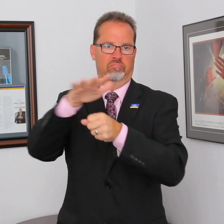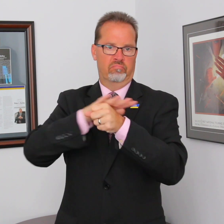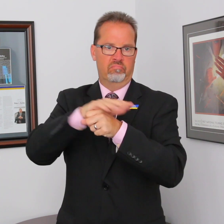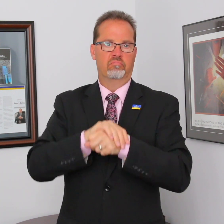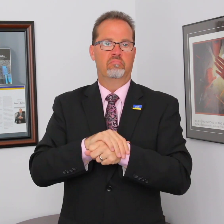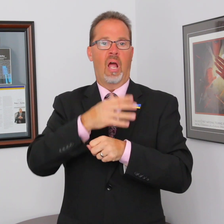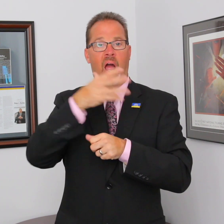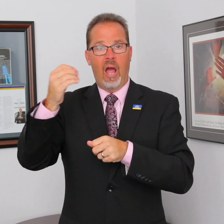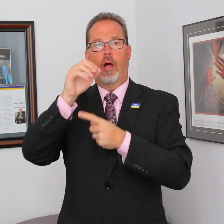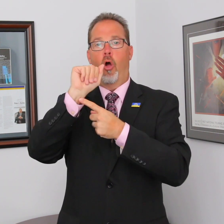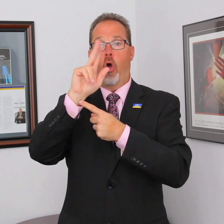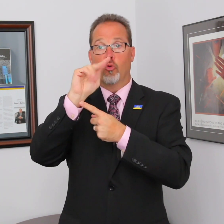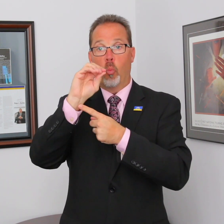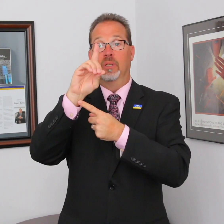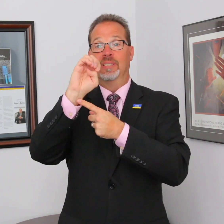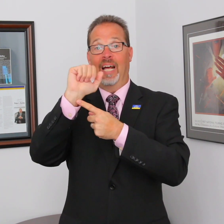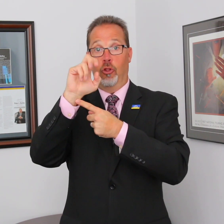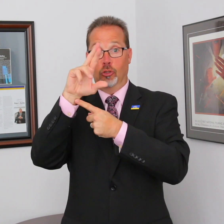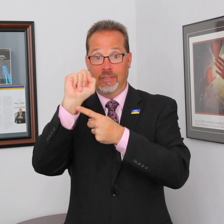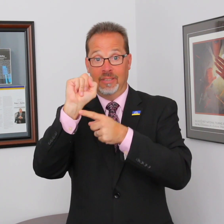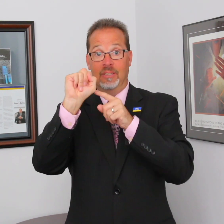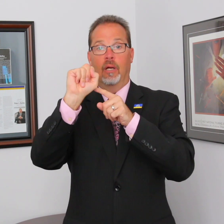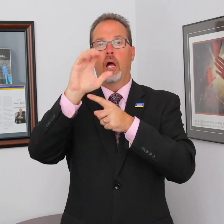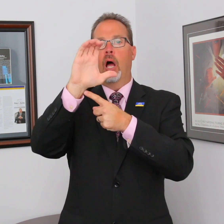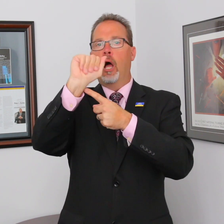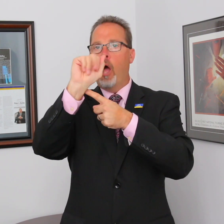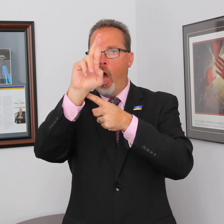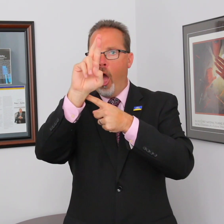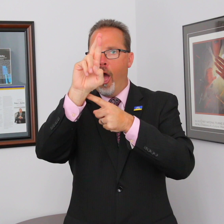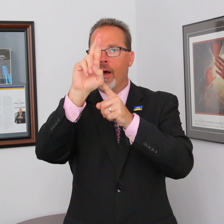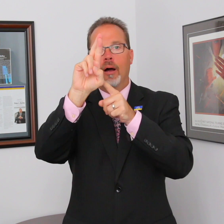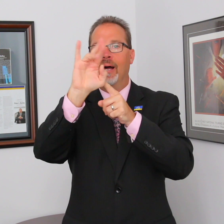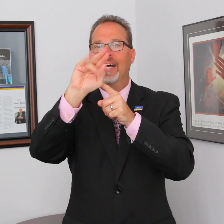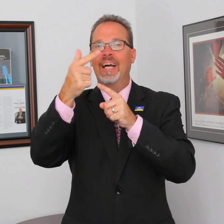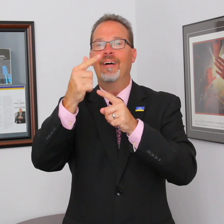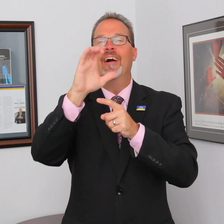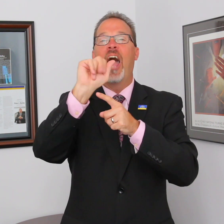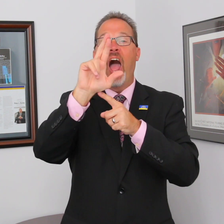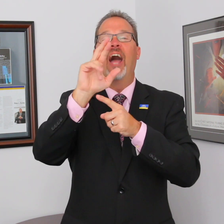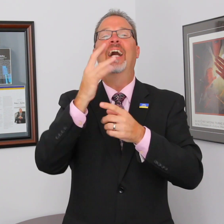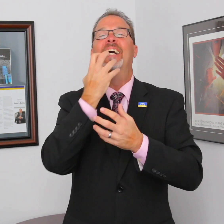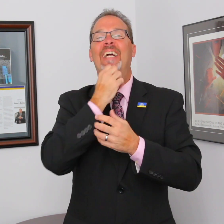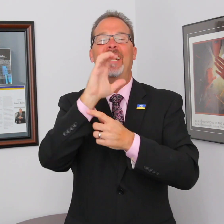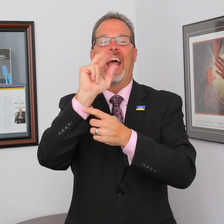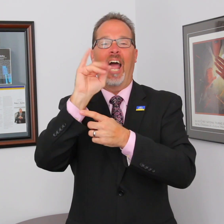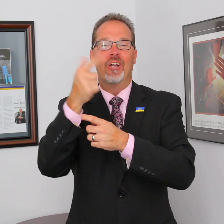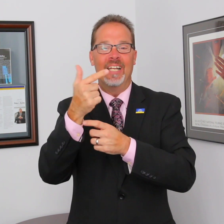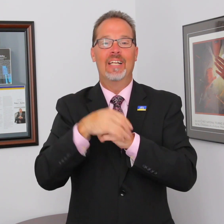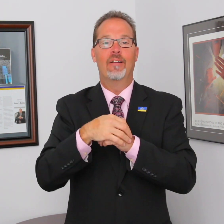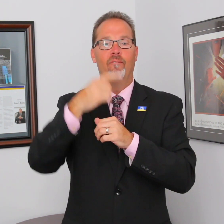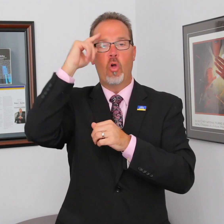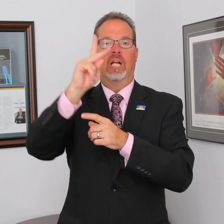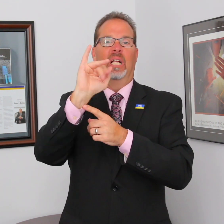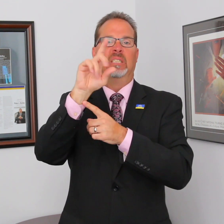Auto Dealers CARing for Kids. They were able to collect and donate several